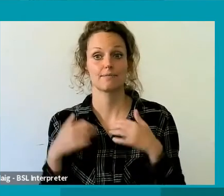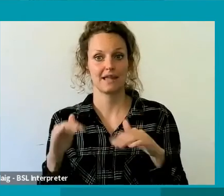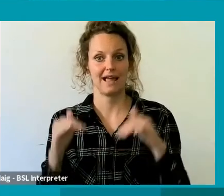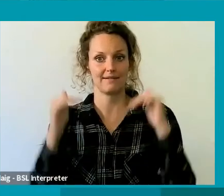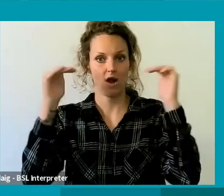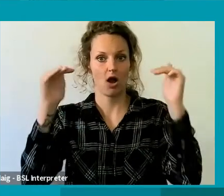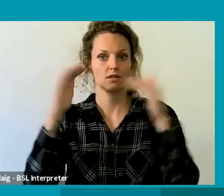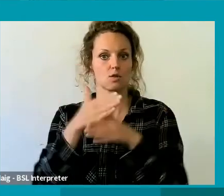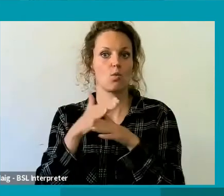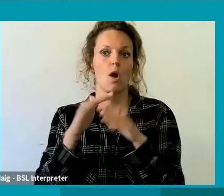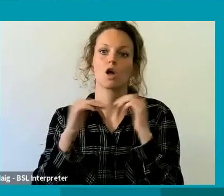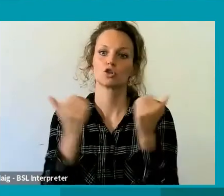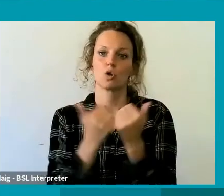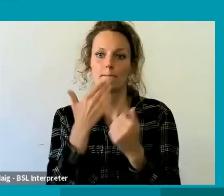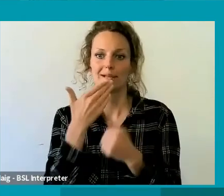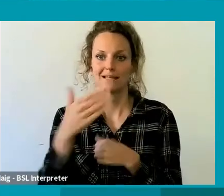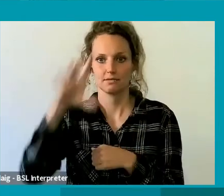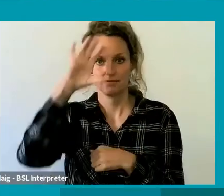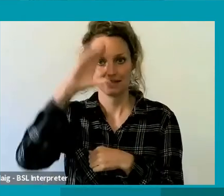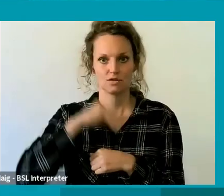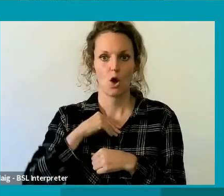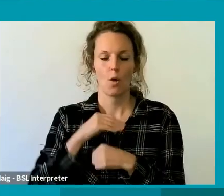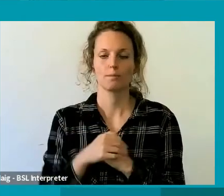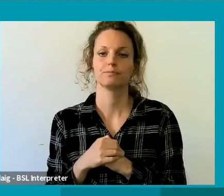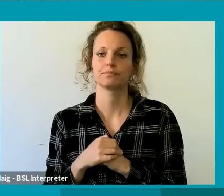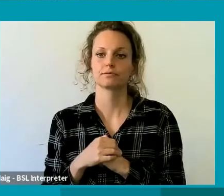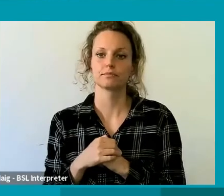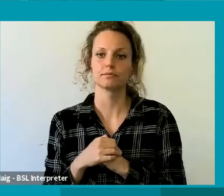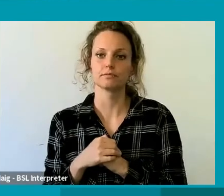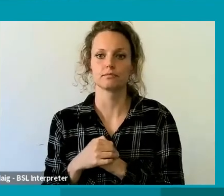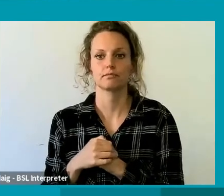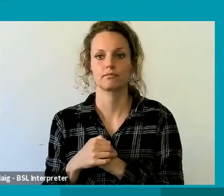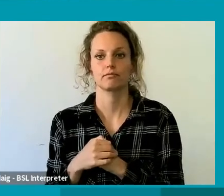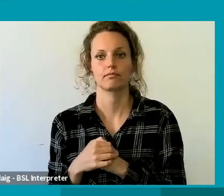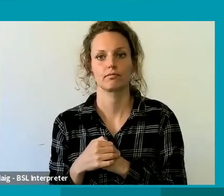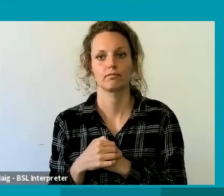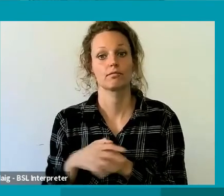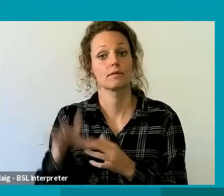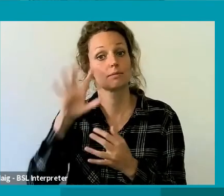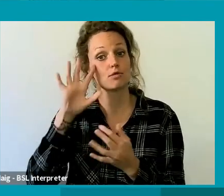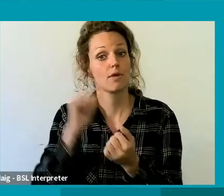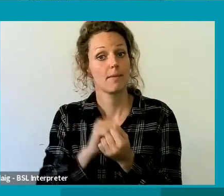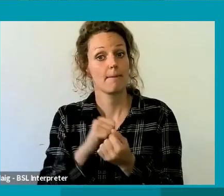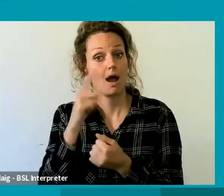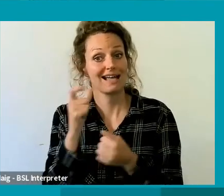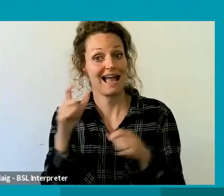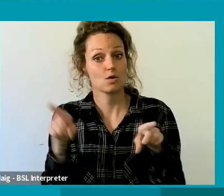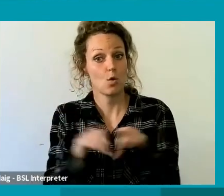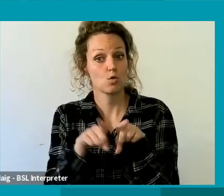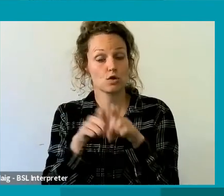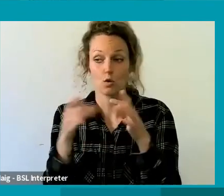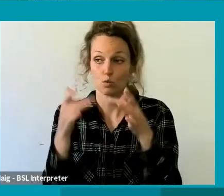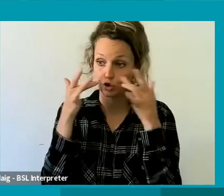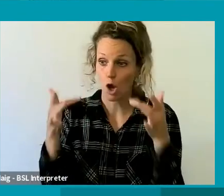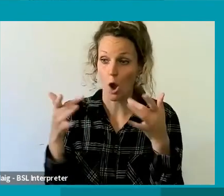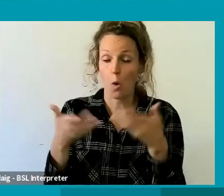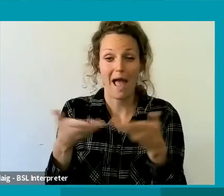But don't forget. You can also highlight any awards that you've won. Any projects that you have managed or